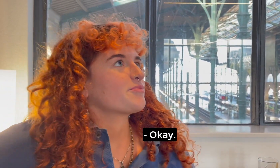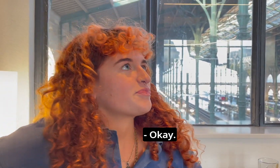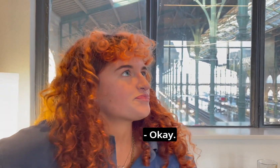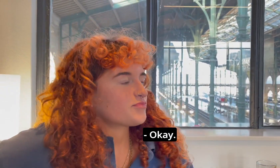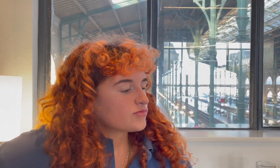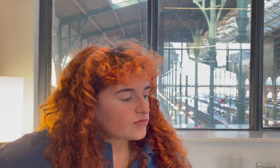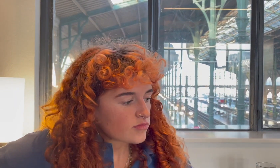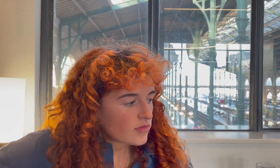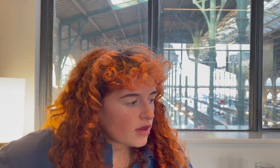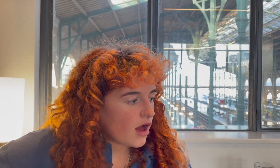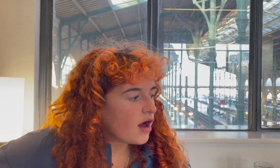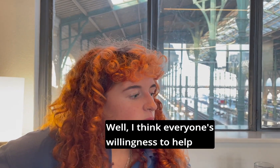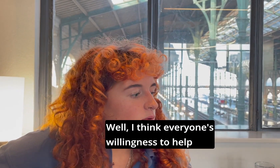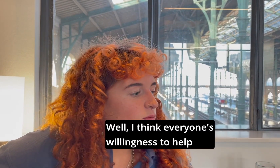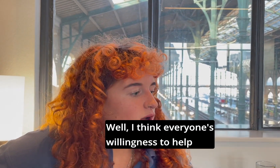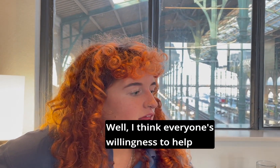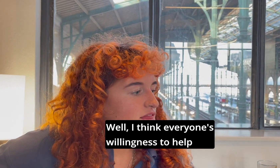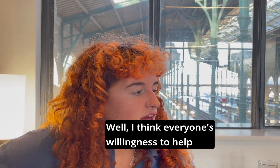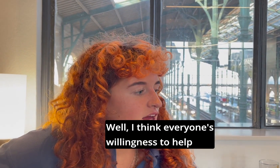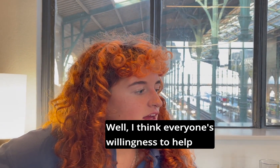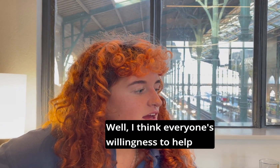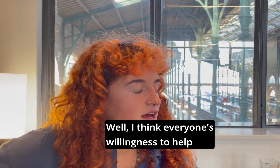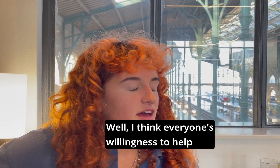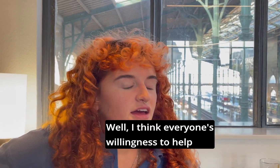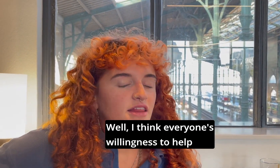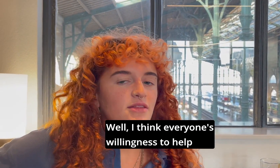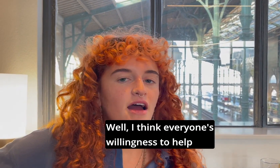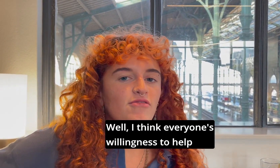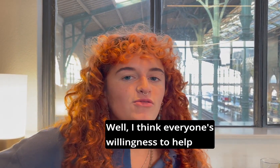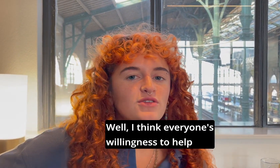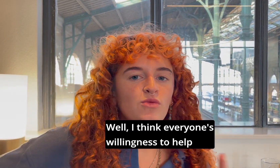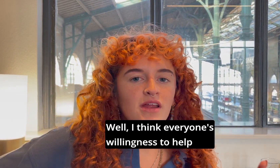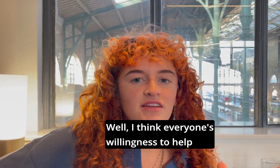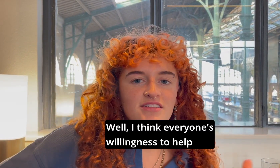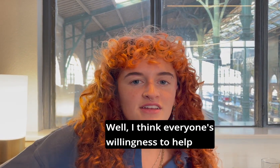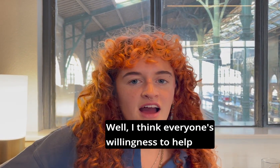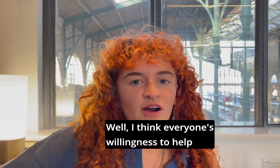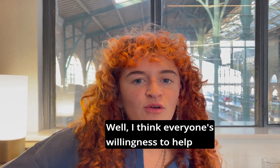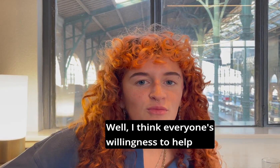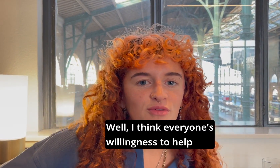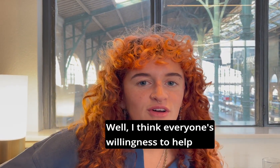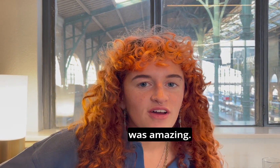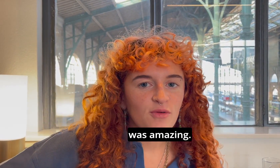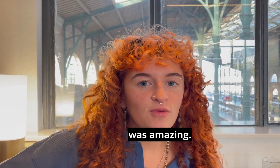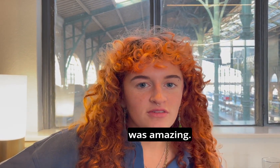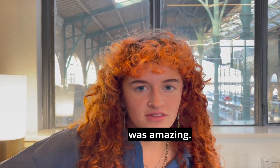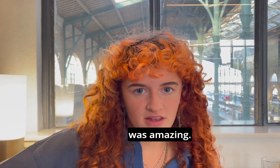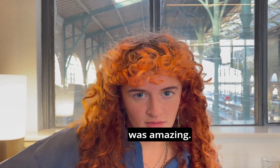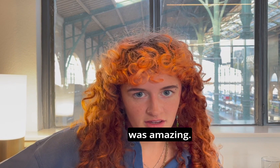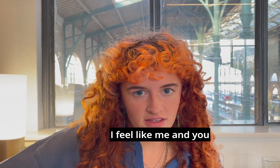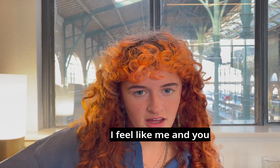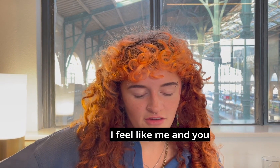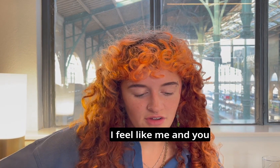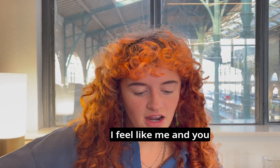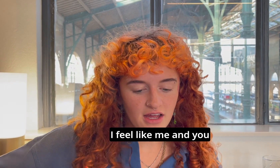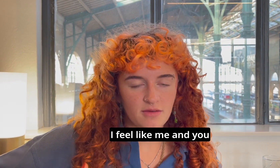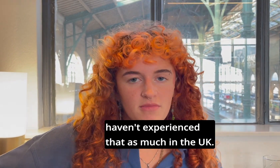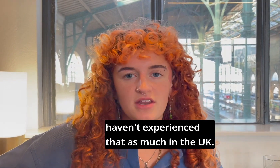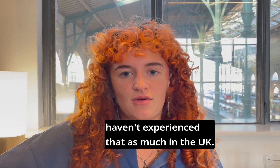Okay. Well, I think everyone's willingness to help was amazing. I feel like me and you